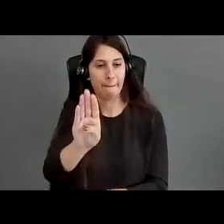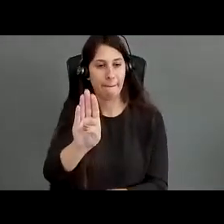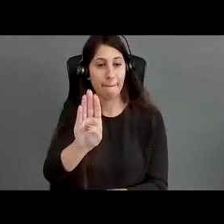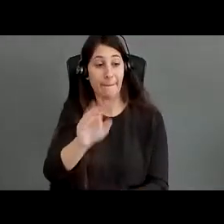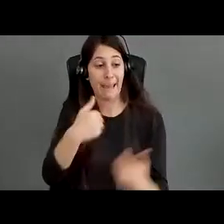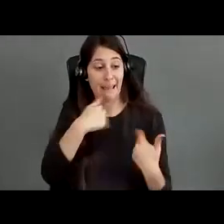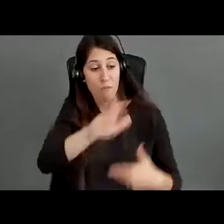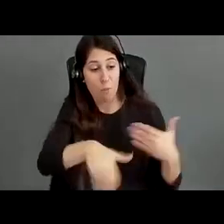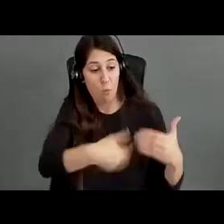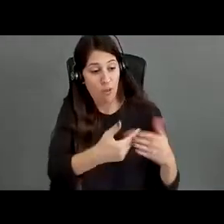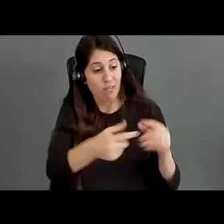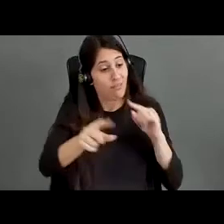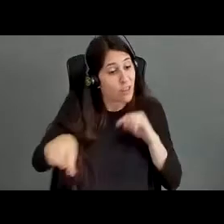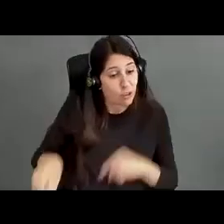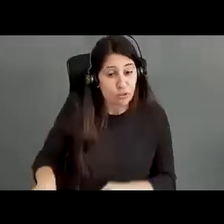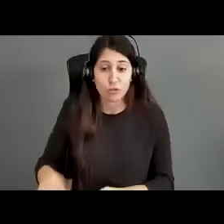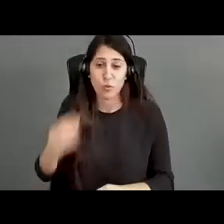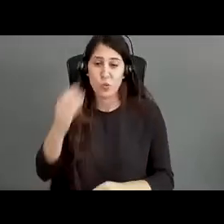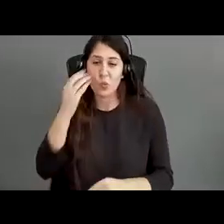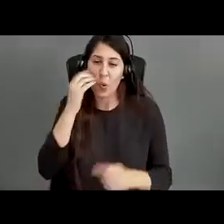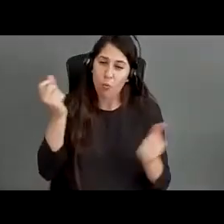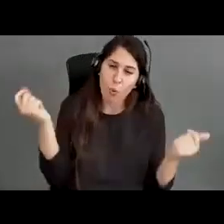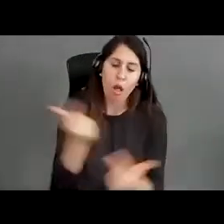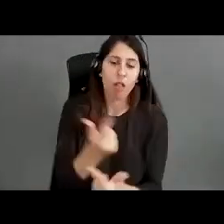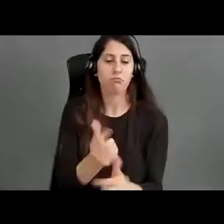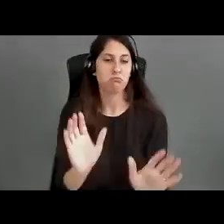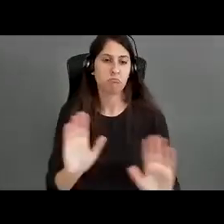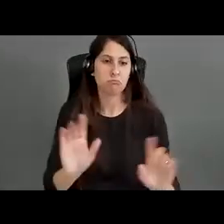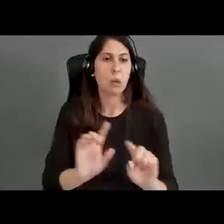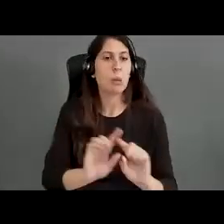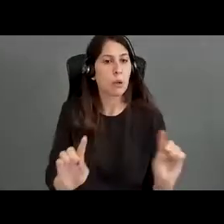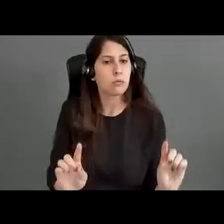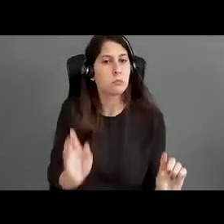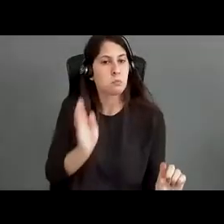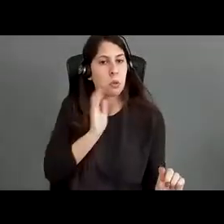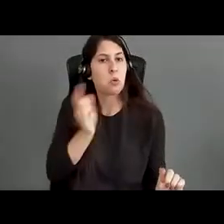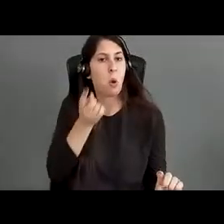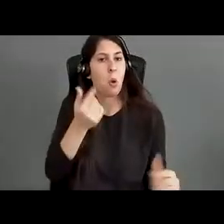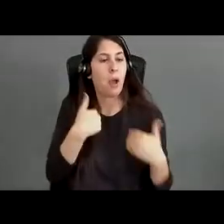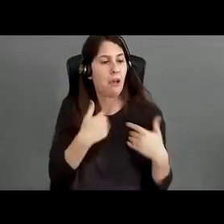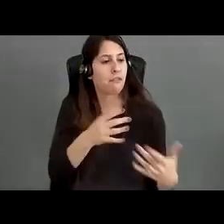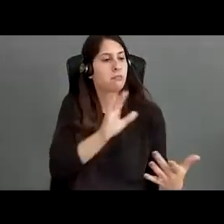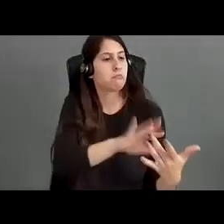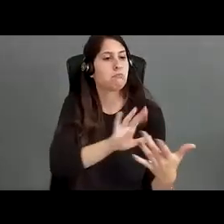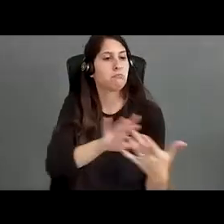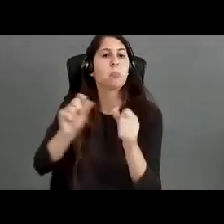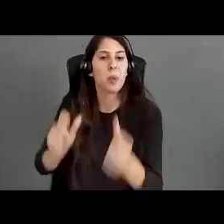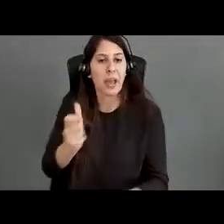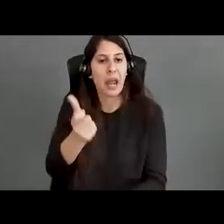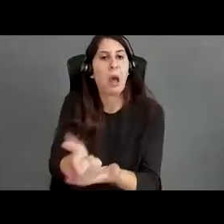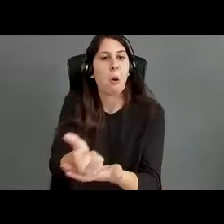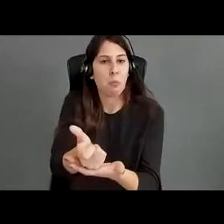or to know everything, but we know somebody somewhere that can help get you one step closer to the answer,